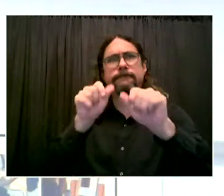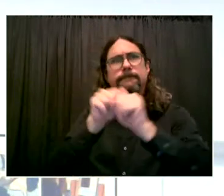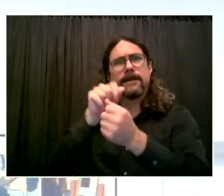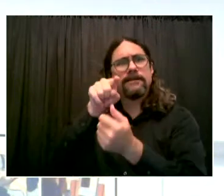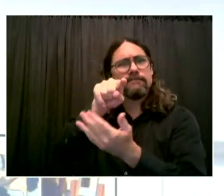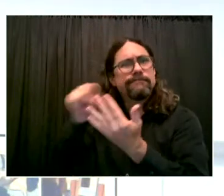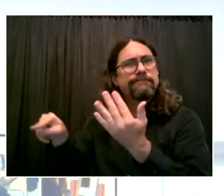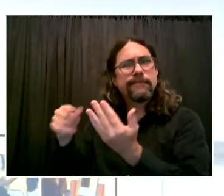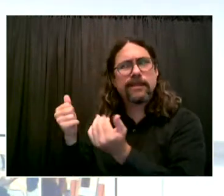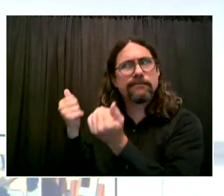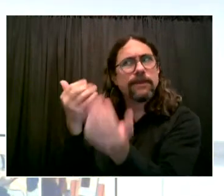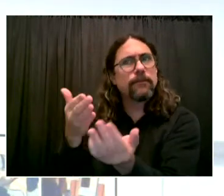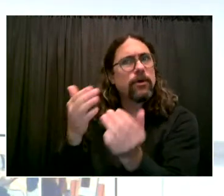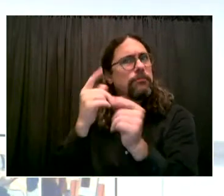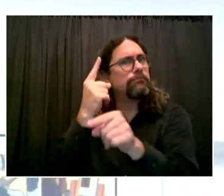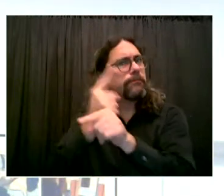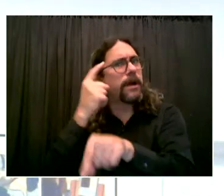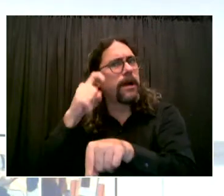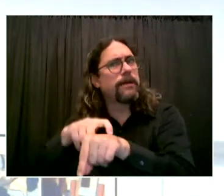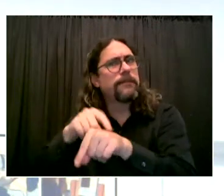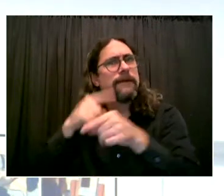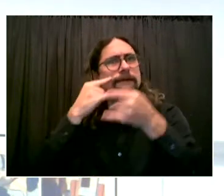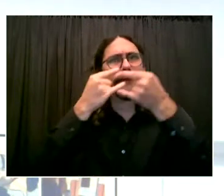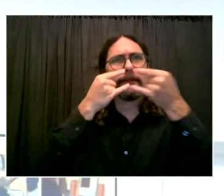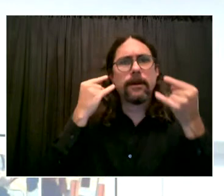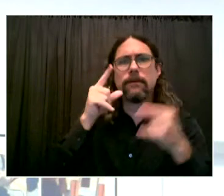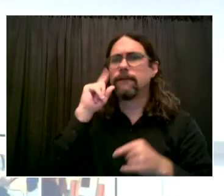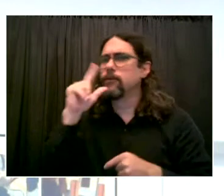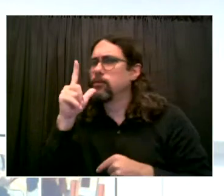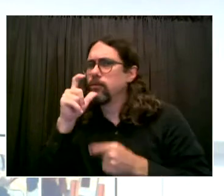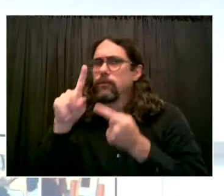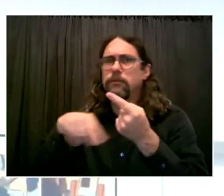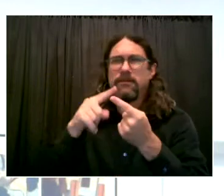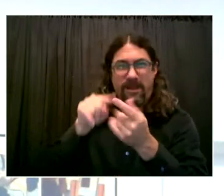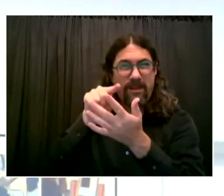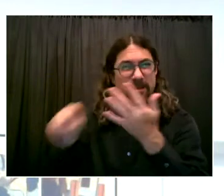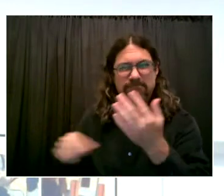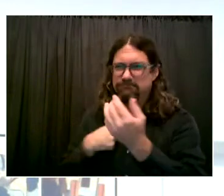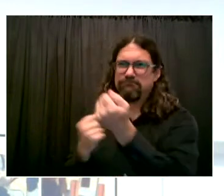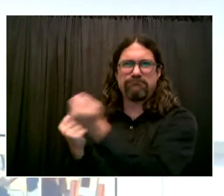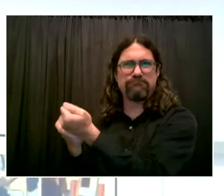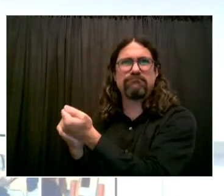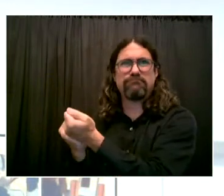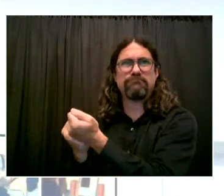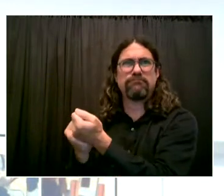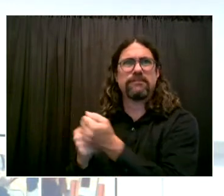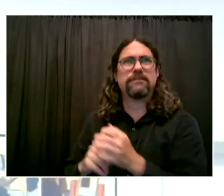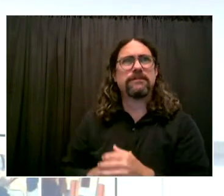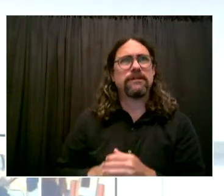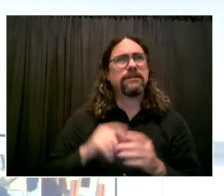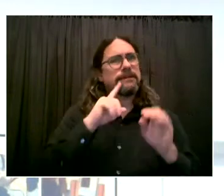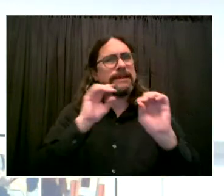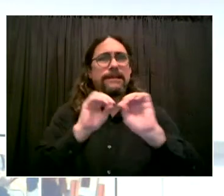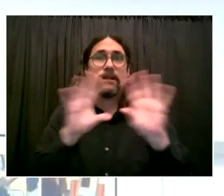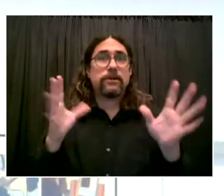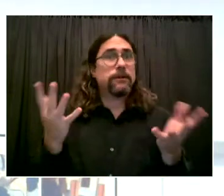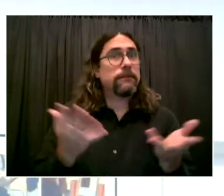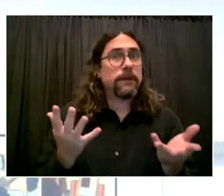RECOMMENDATIONS FOR MASK USE AS DR. KATZ AS ALREADY DESCRIBED , PARTICULARLY FOR